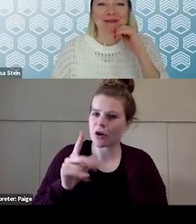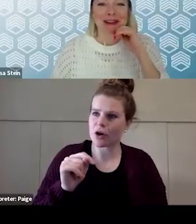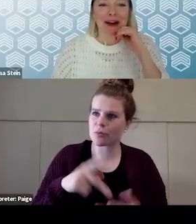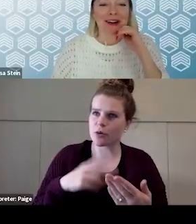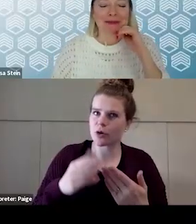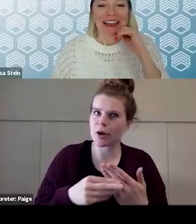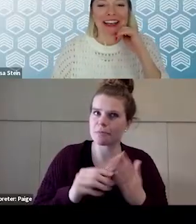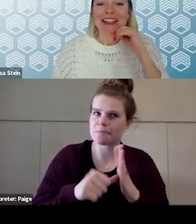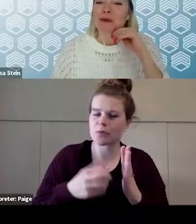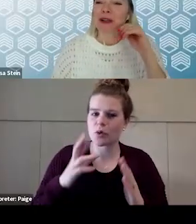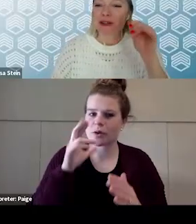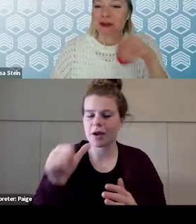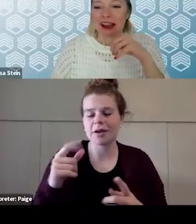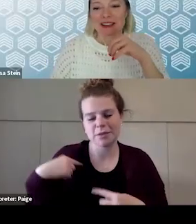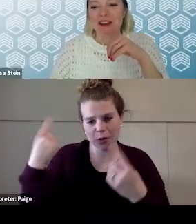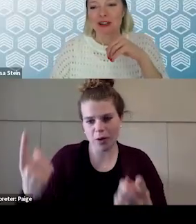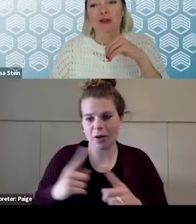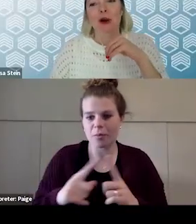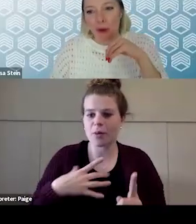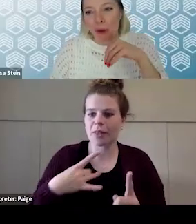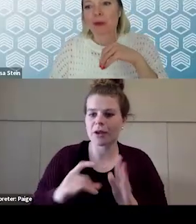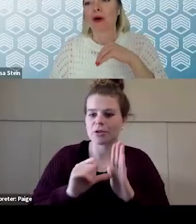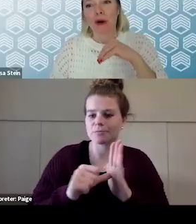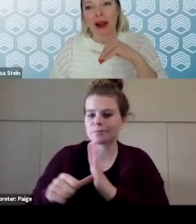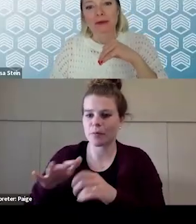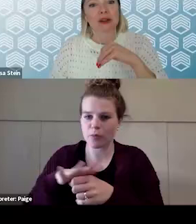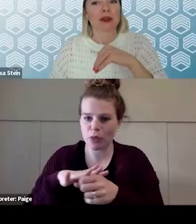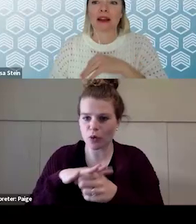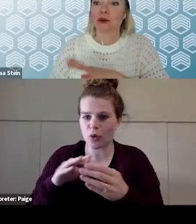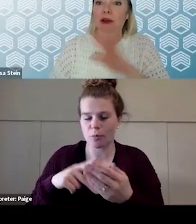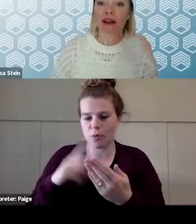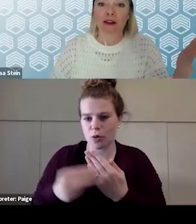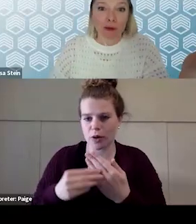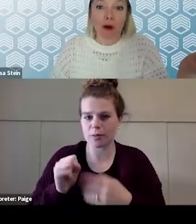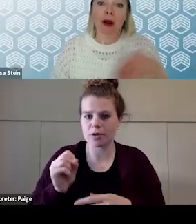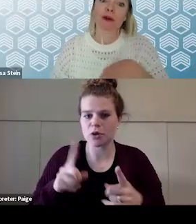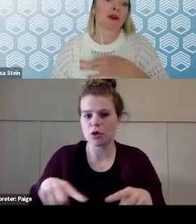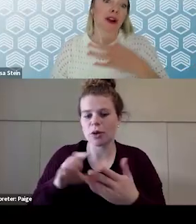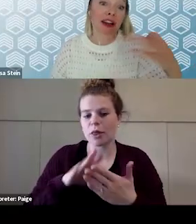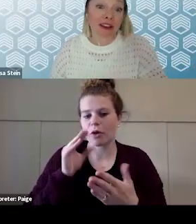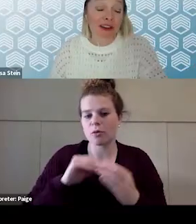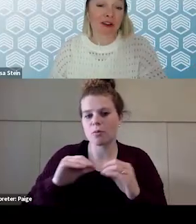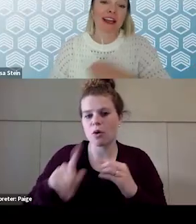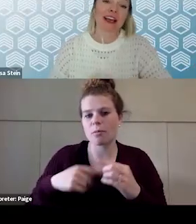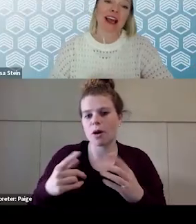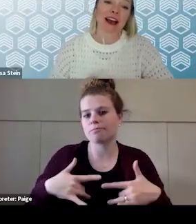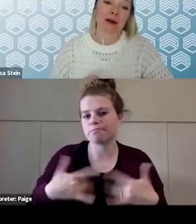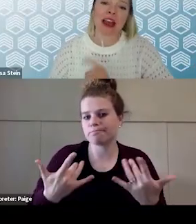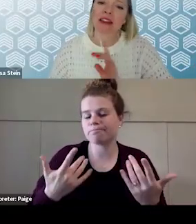it's been a while, but we do like to feature local programs so that you can learn more about what's going on in the field.